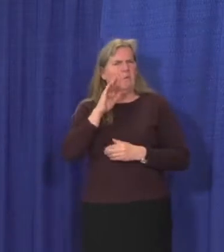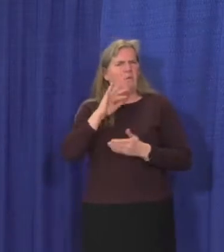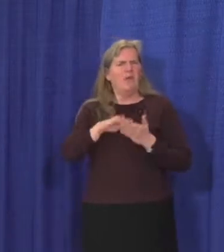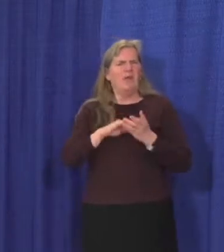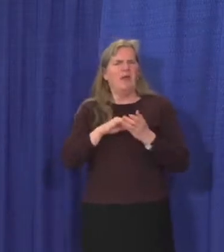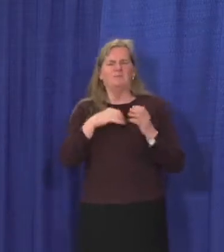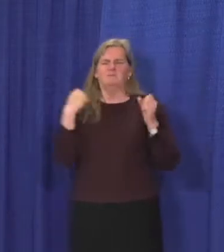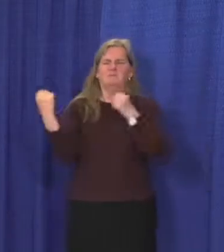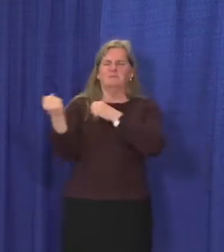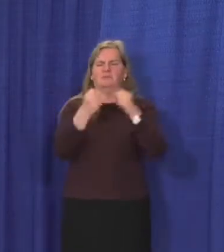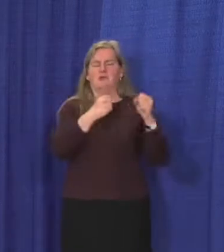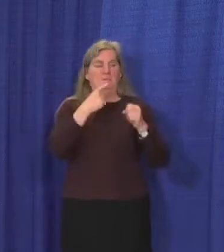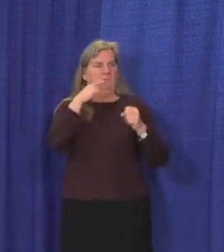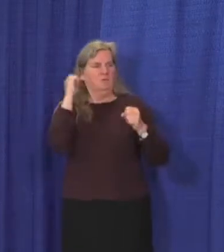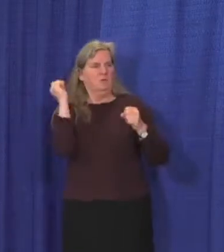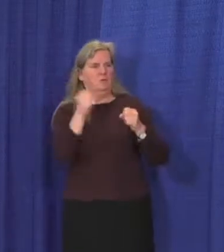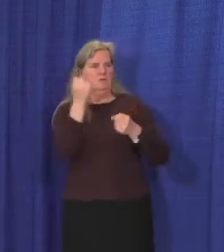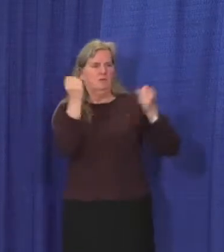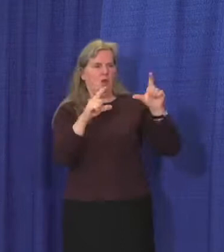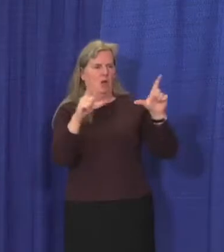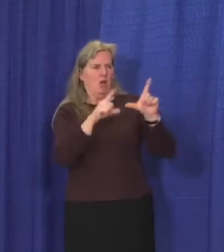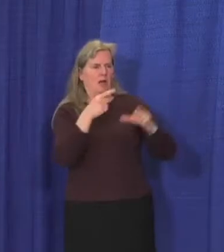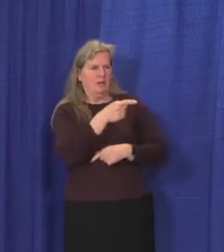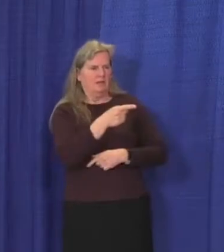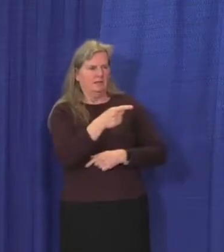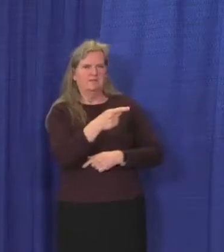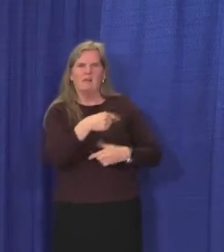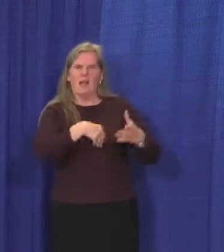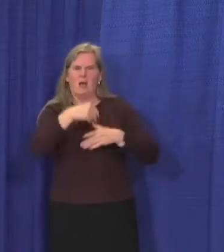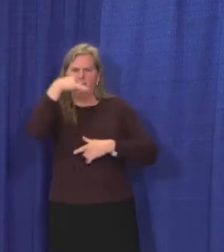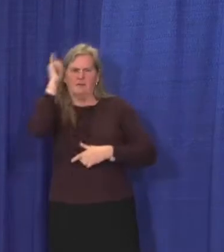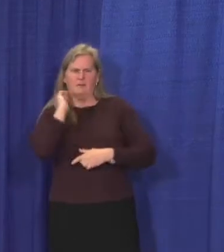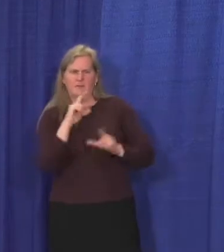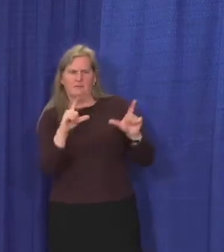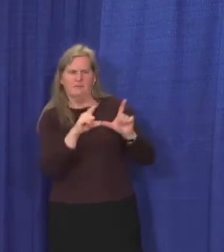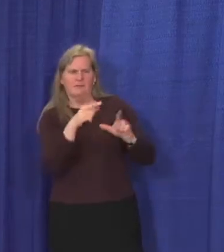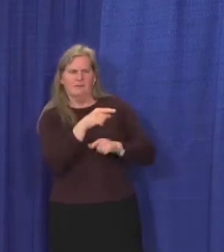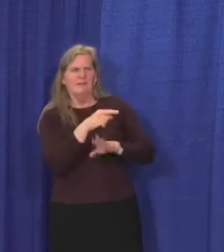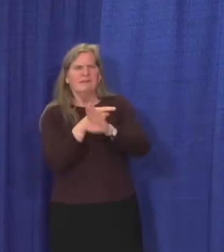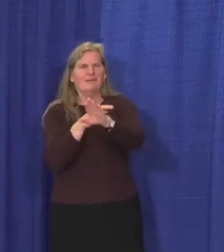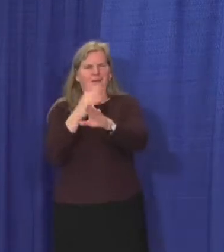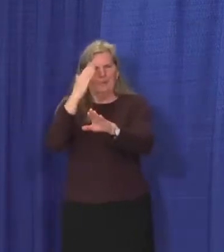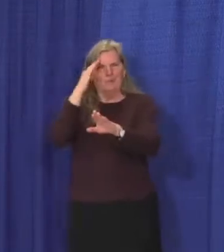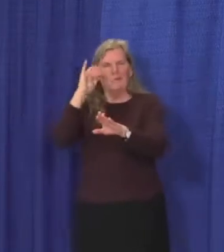You probably notice more licence plates from outside already.